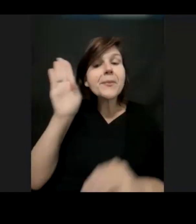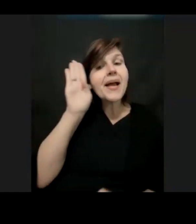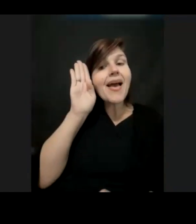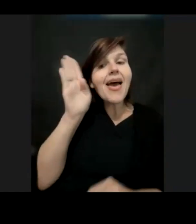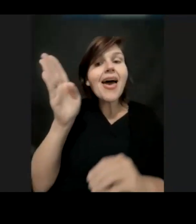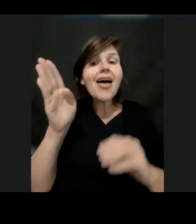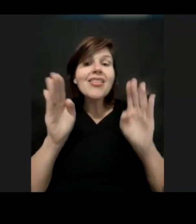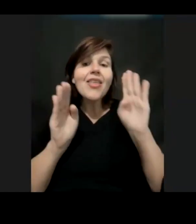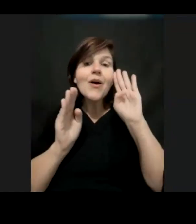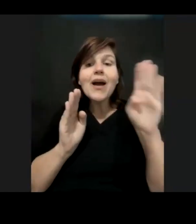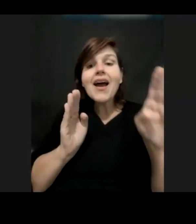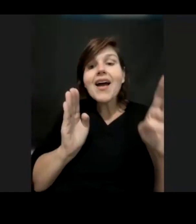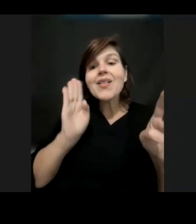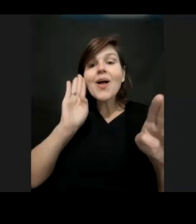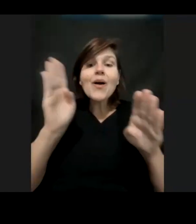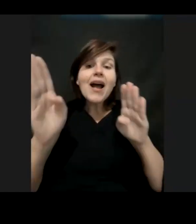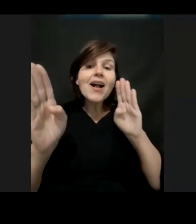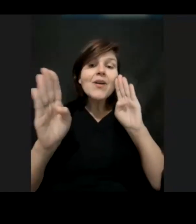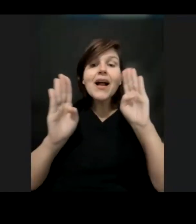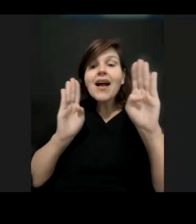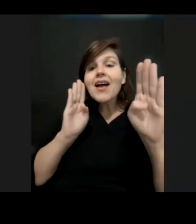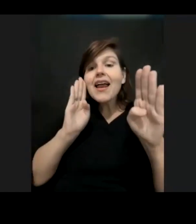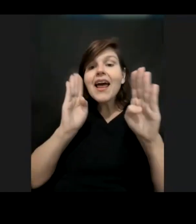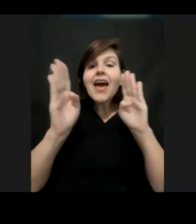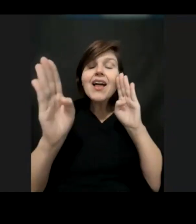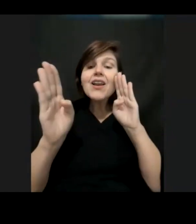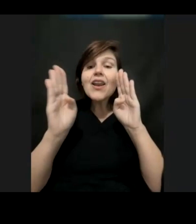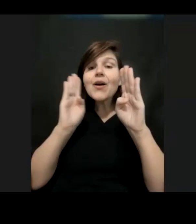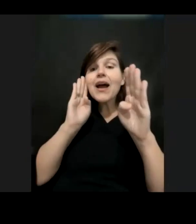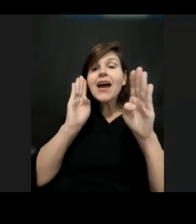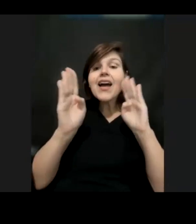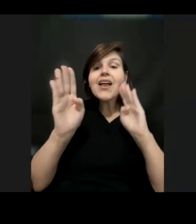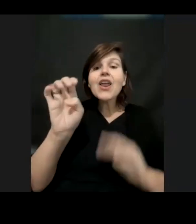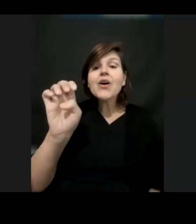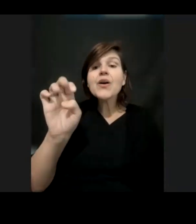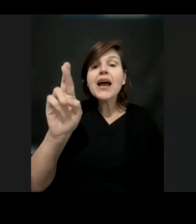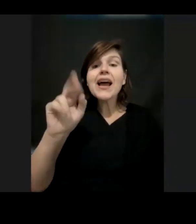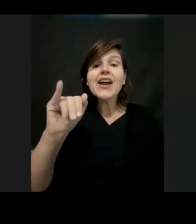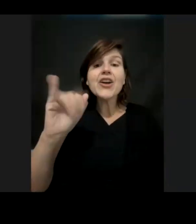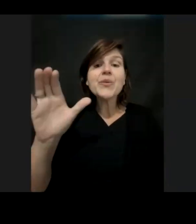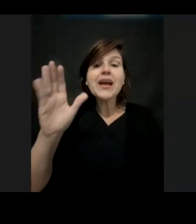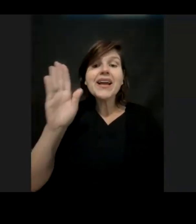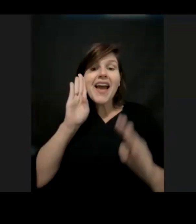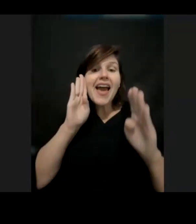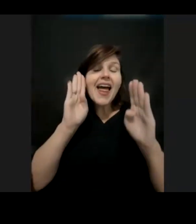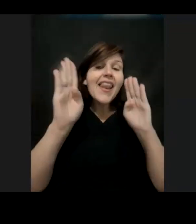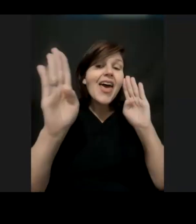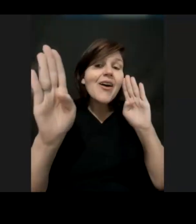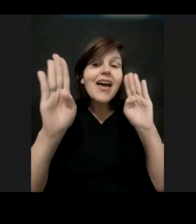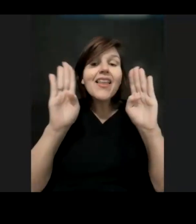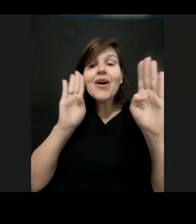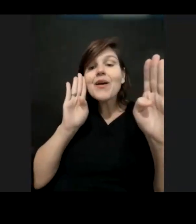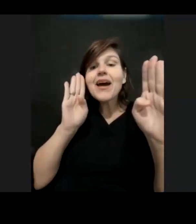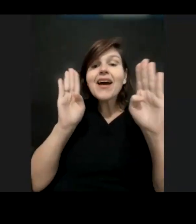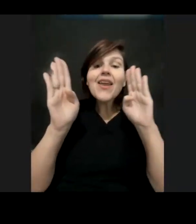Eric, Eric, hello, Eric! Eric, whoop! Hello, hello, hello, Eric!